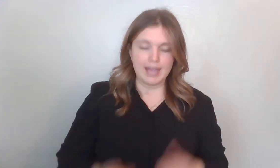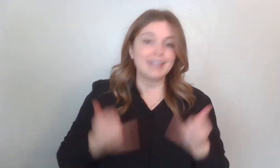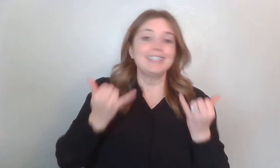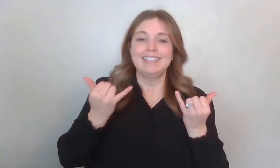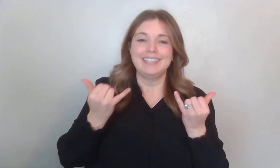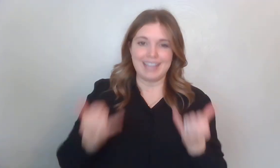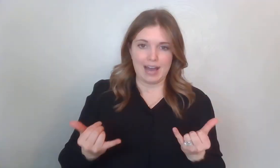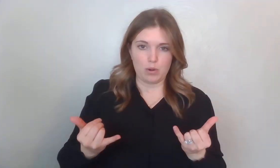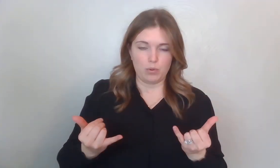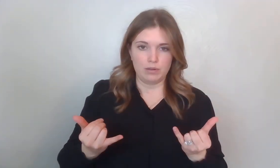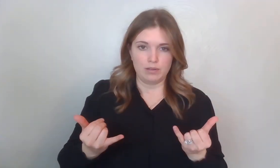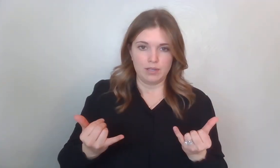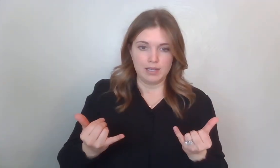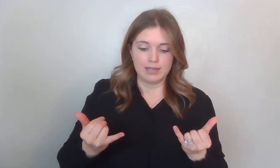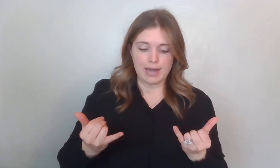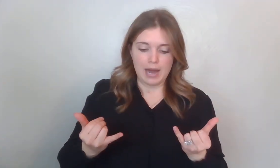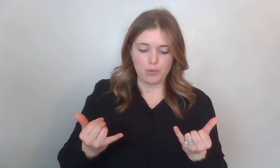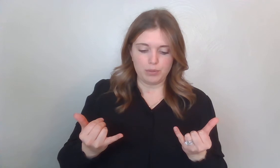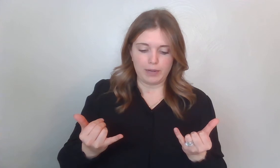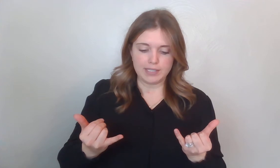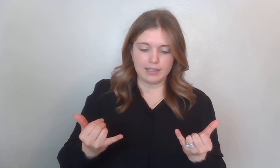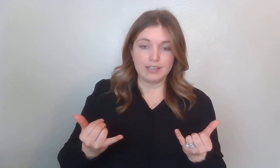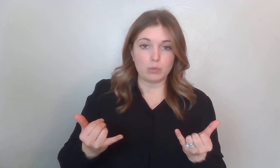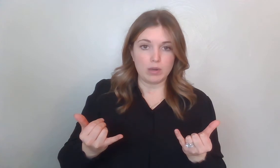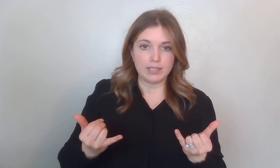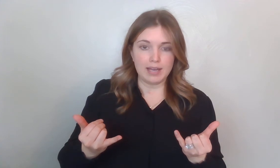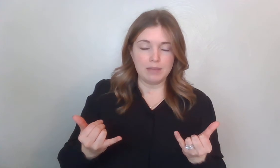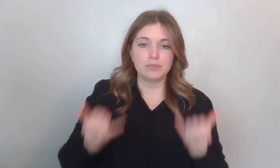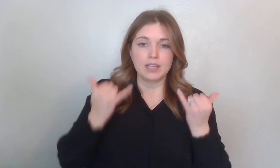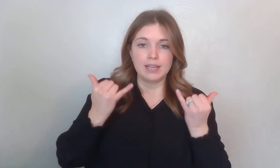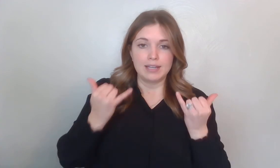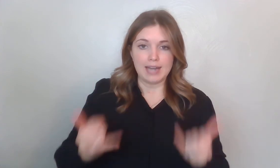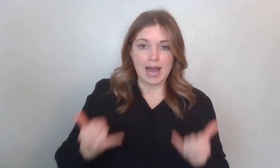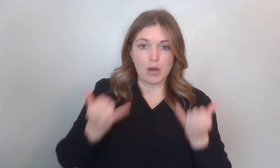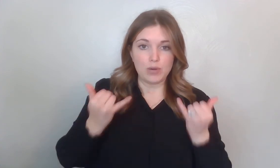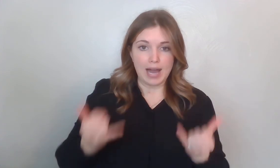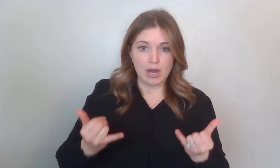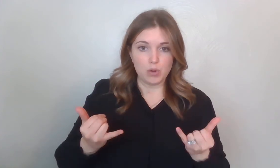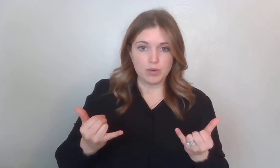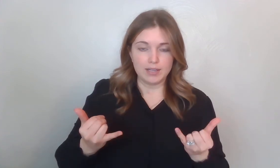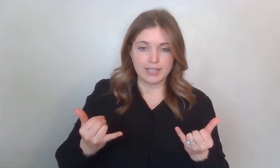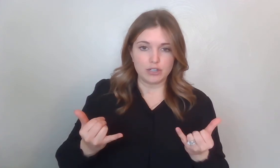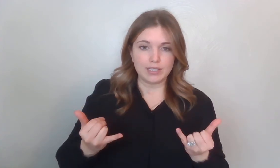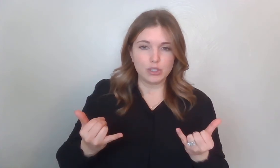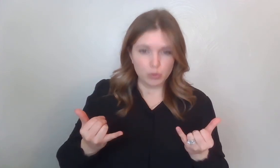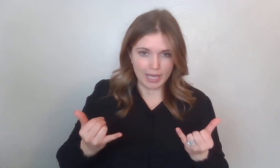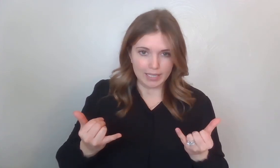And NOW NOW or PRESENTLY is one time. NOW NOW is actually TODAY